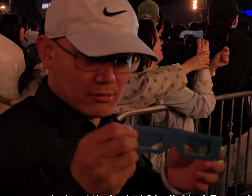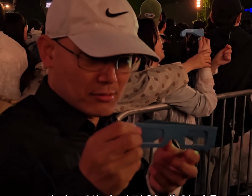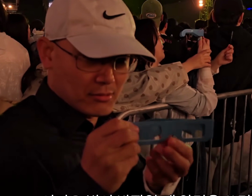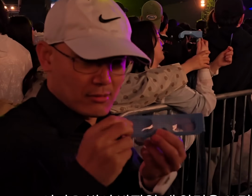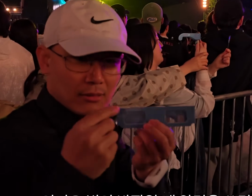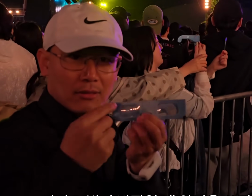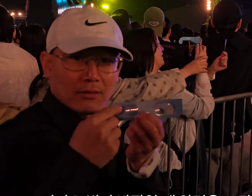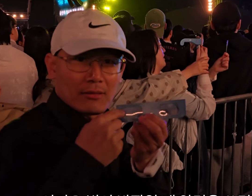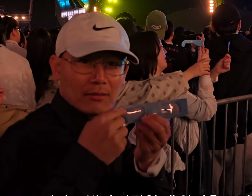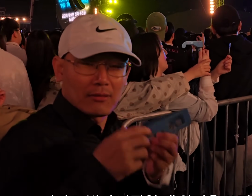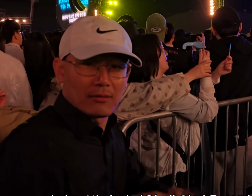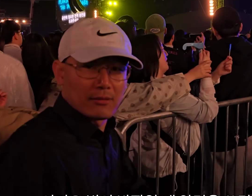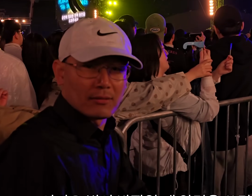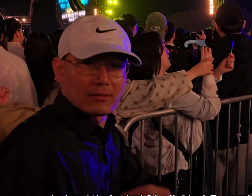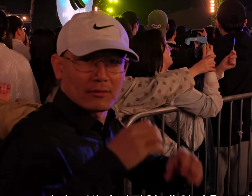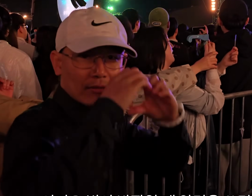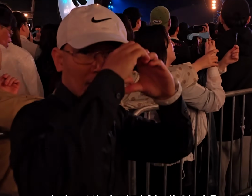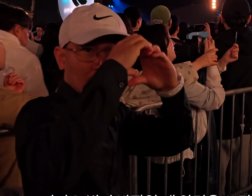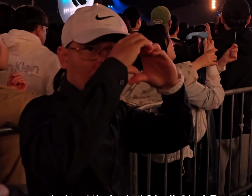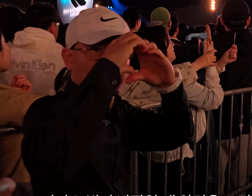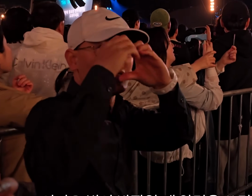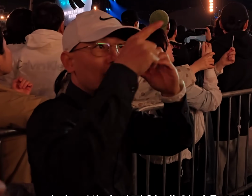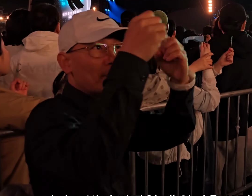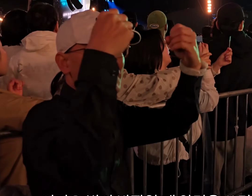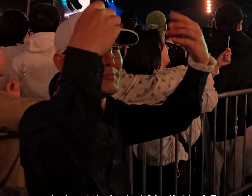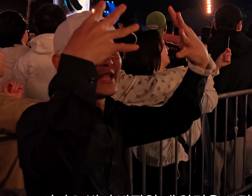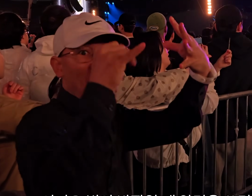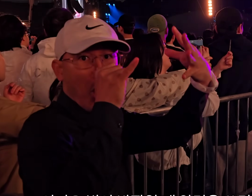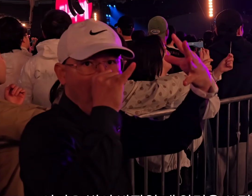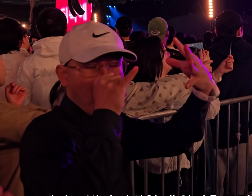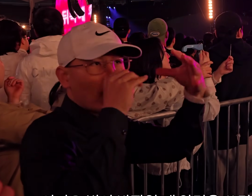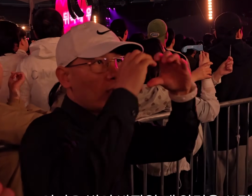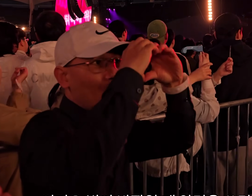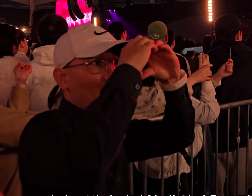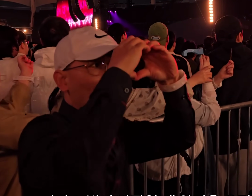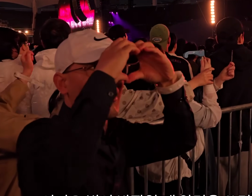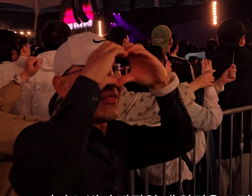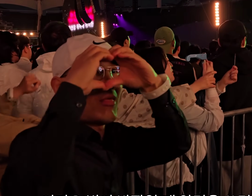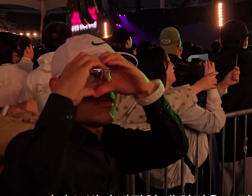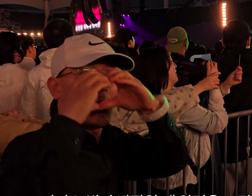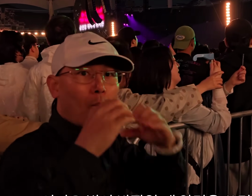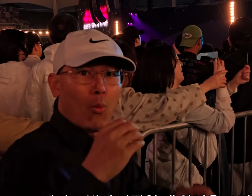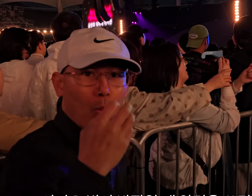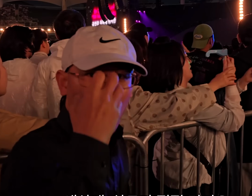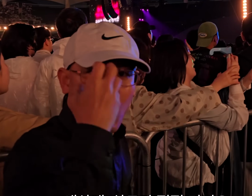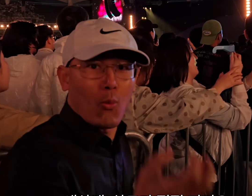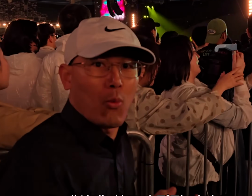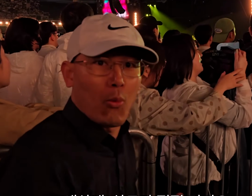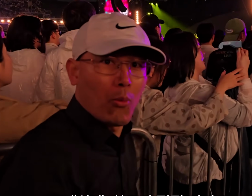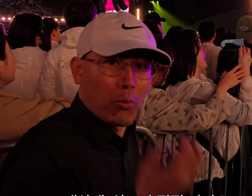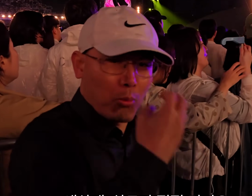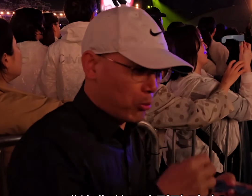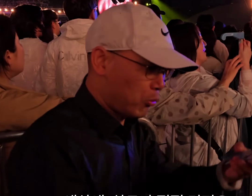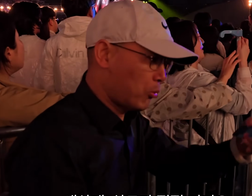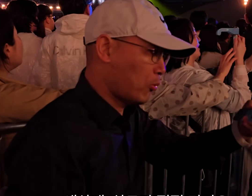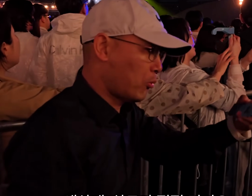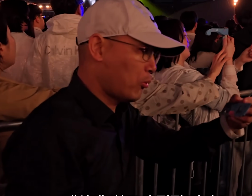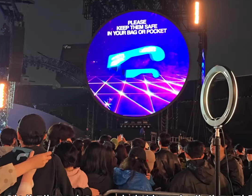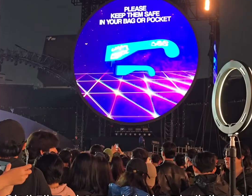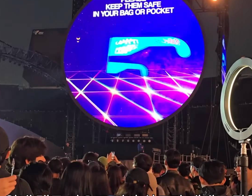Oh, these! When the lights flash and you wear them— BOOM, hearts everywhere!